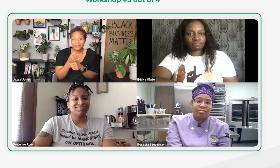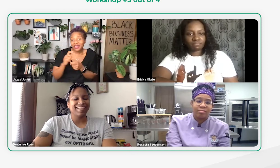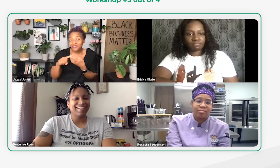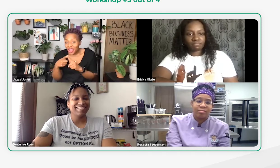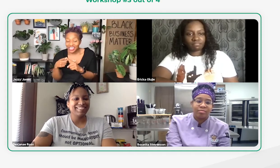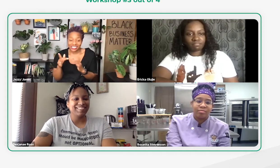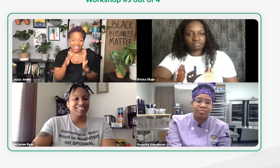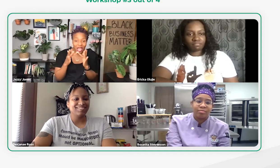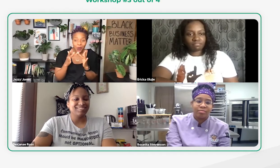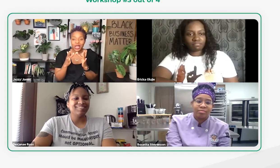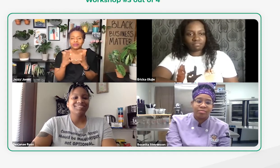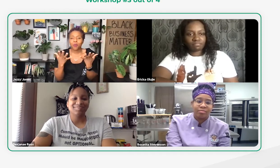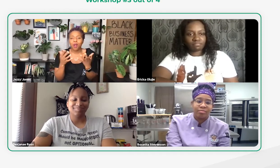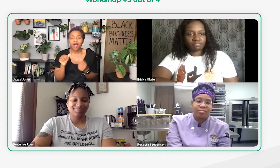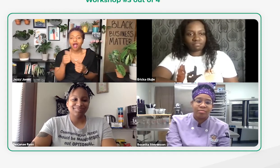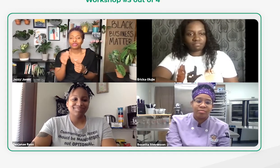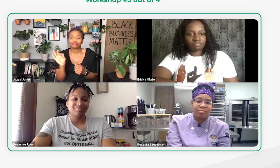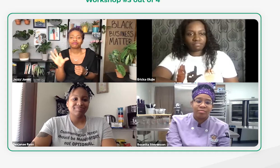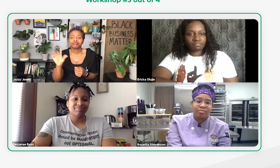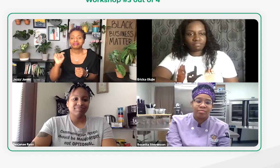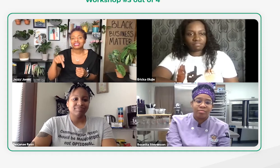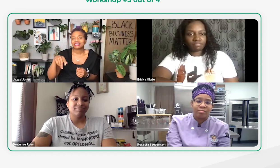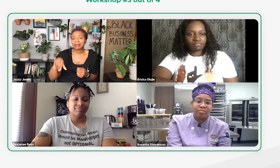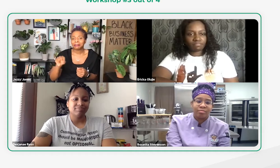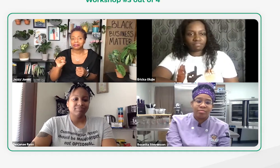I know you just recently shared, but with friends and network,